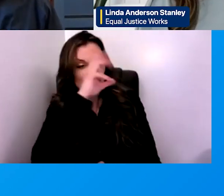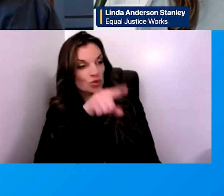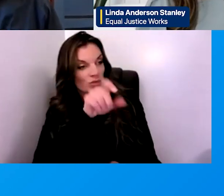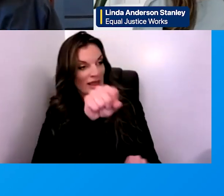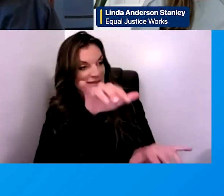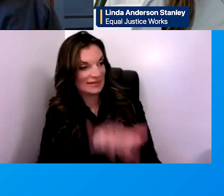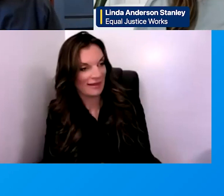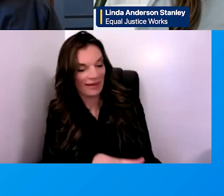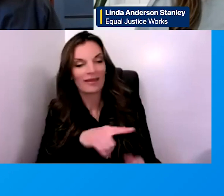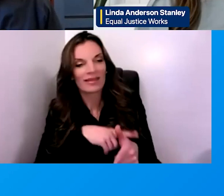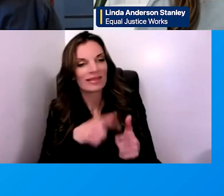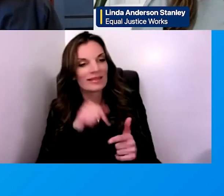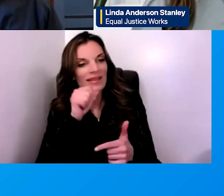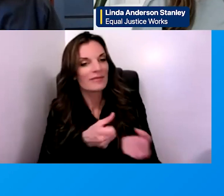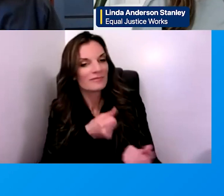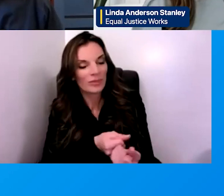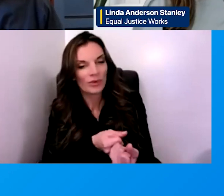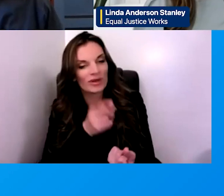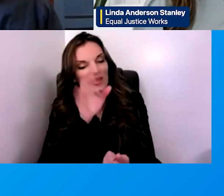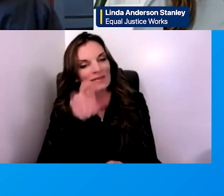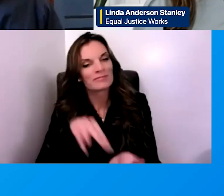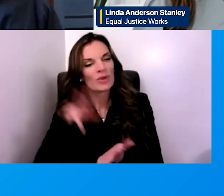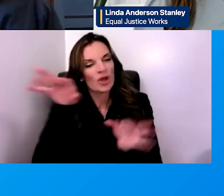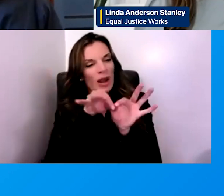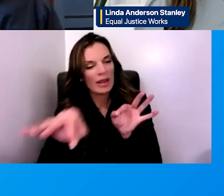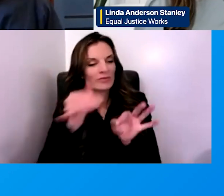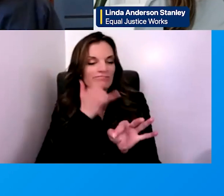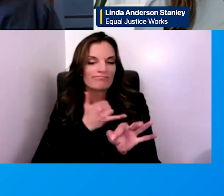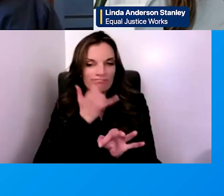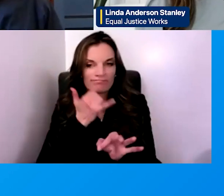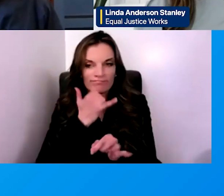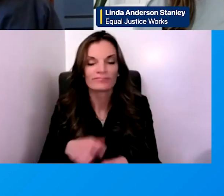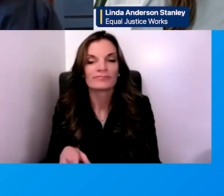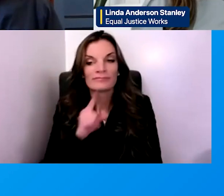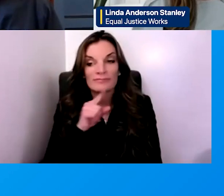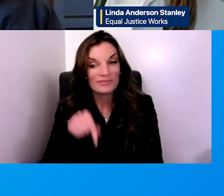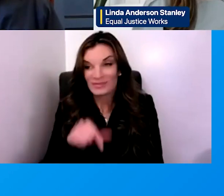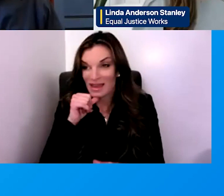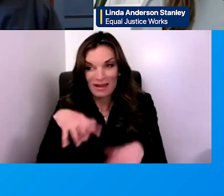intervention as I kind of laid out earlier it doesn't really take up a lot of attorney time and it works.